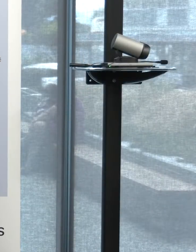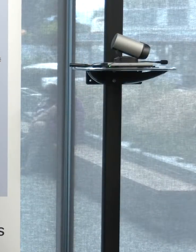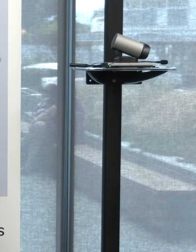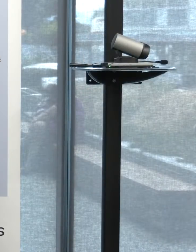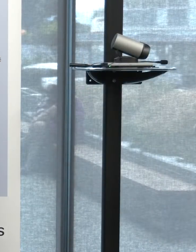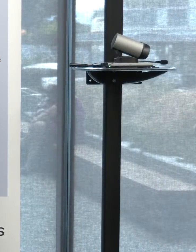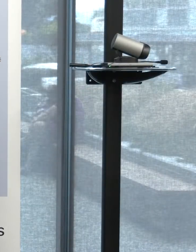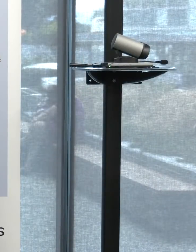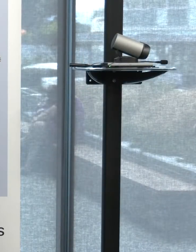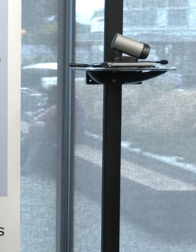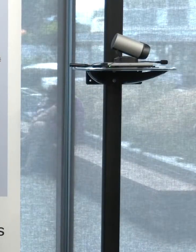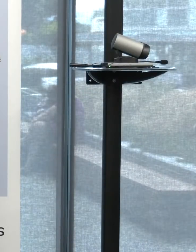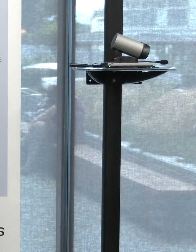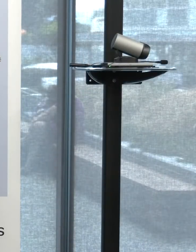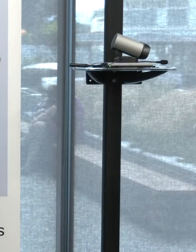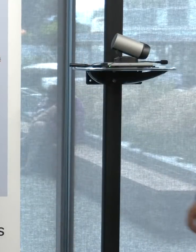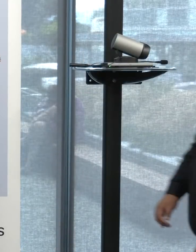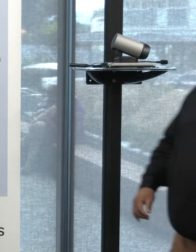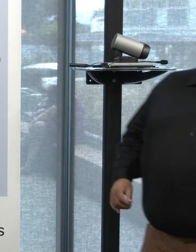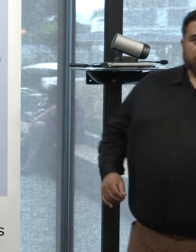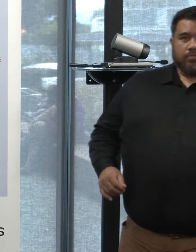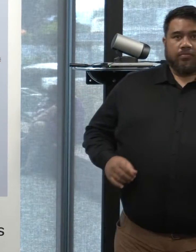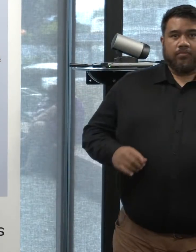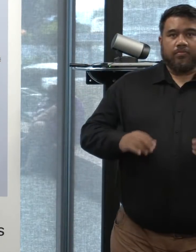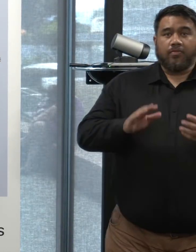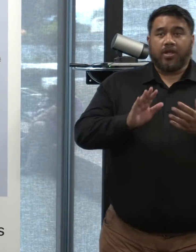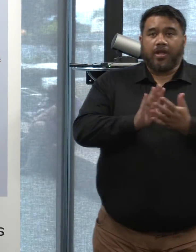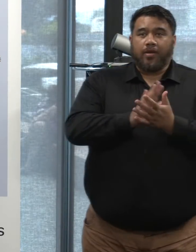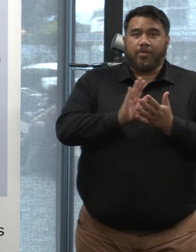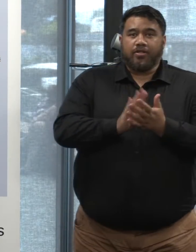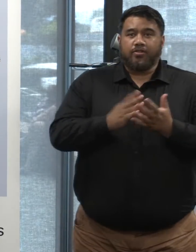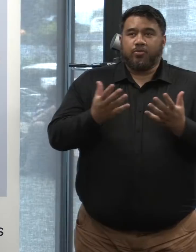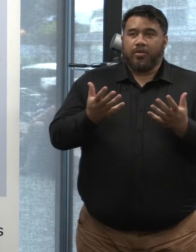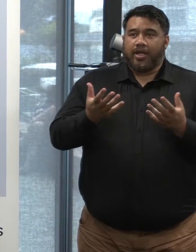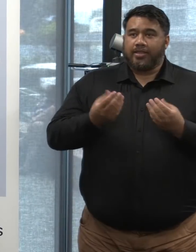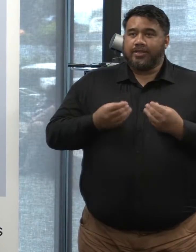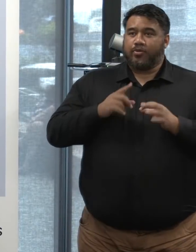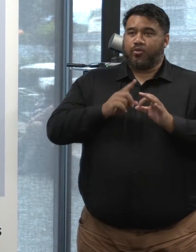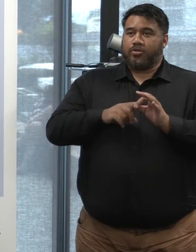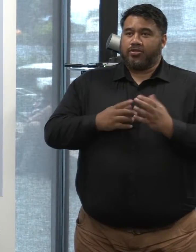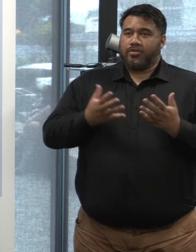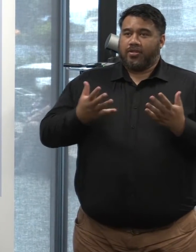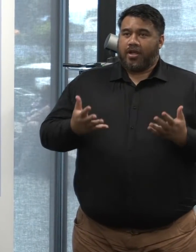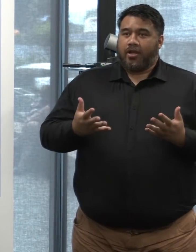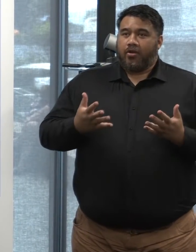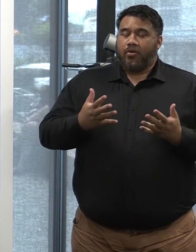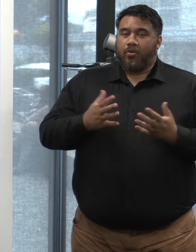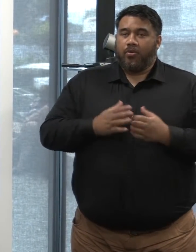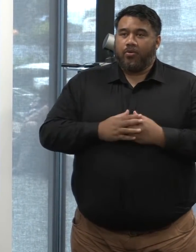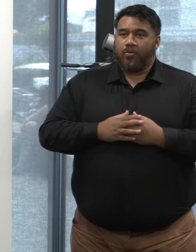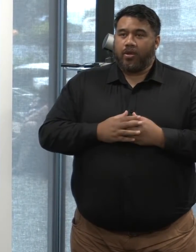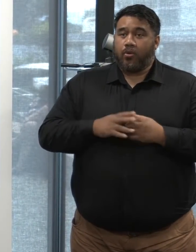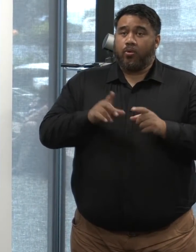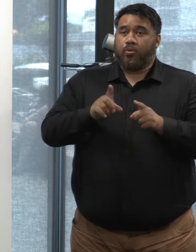advice to the government in the next couple of weeks, thank yo.